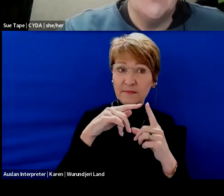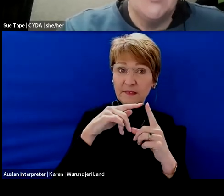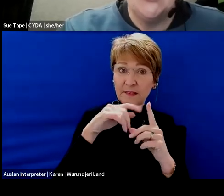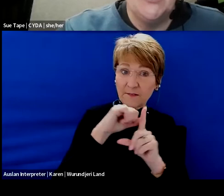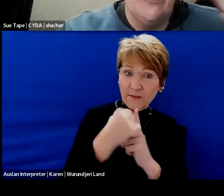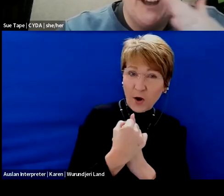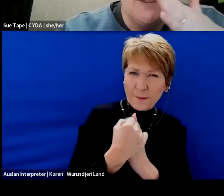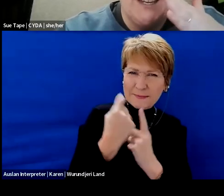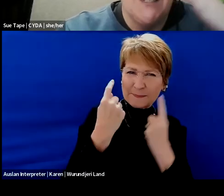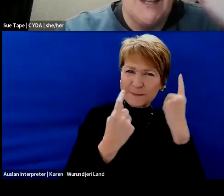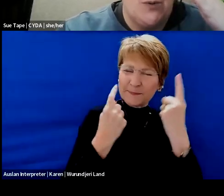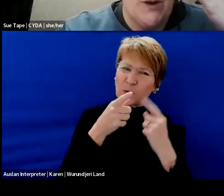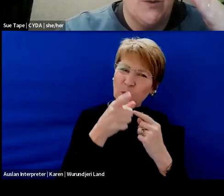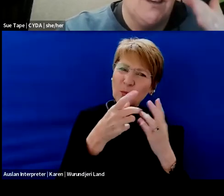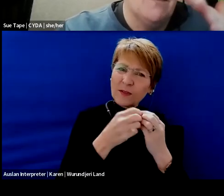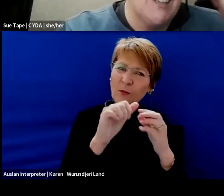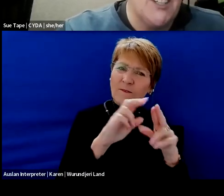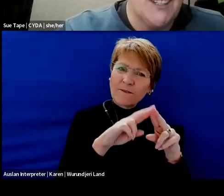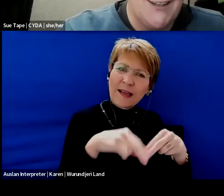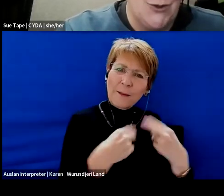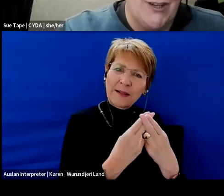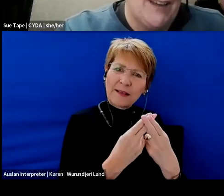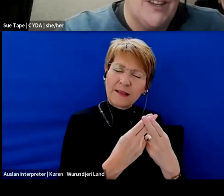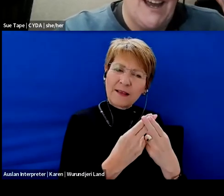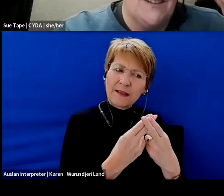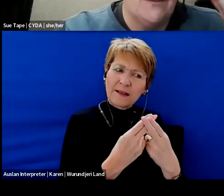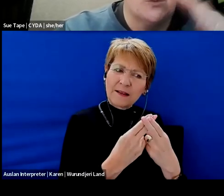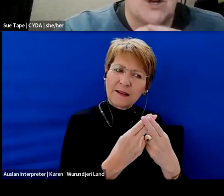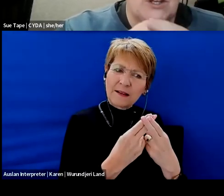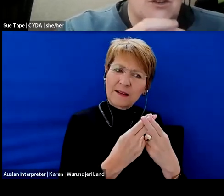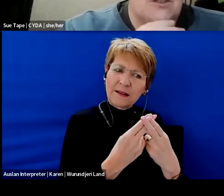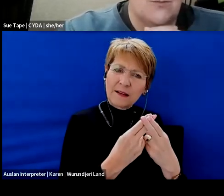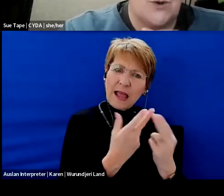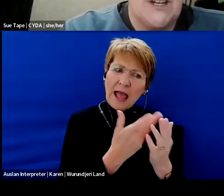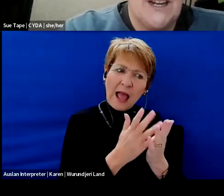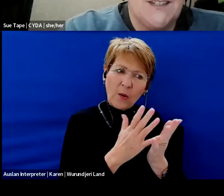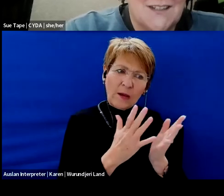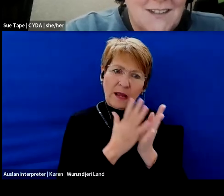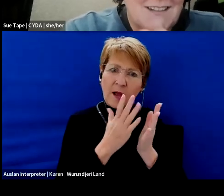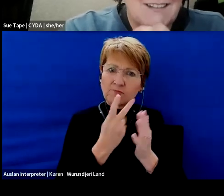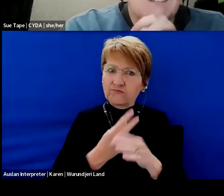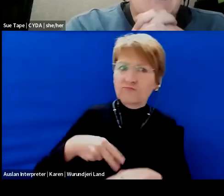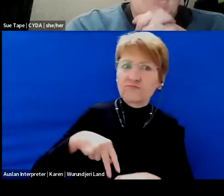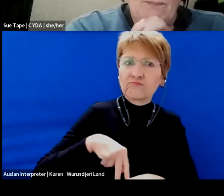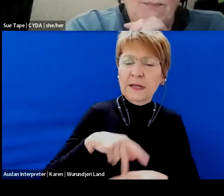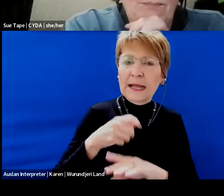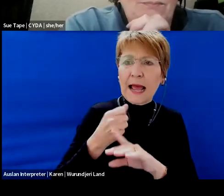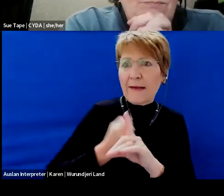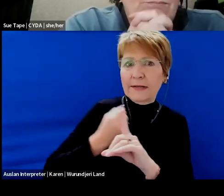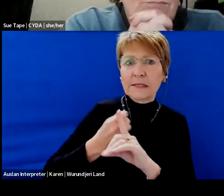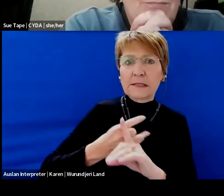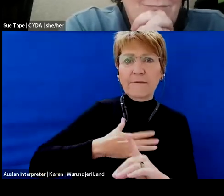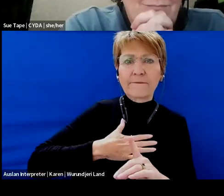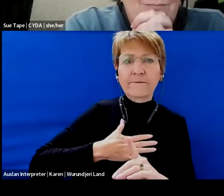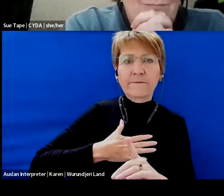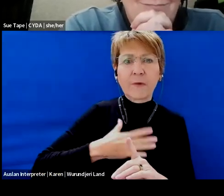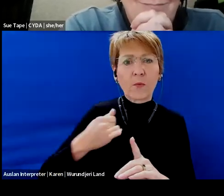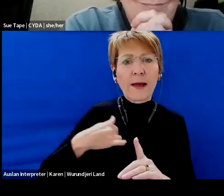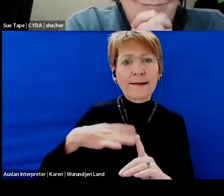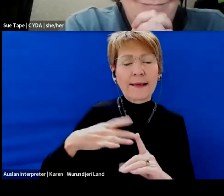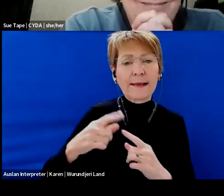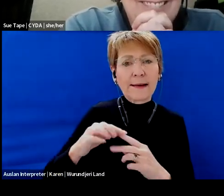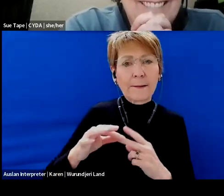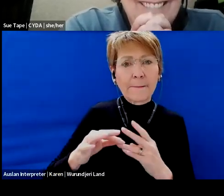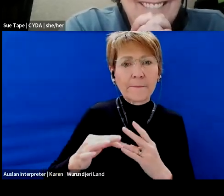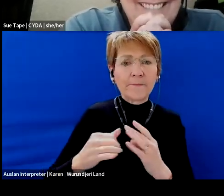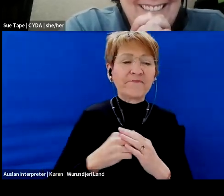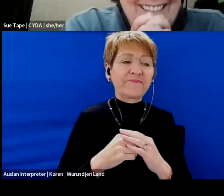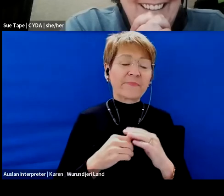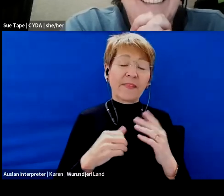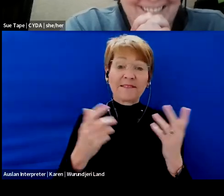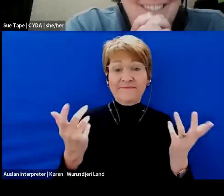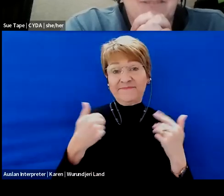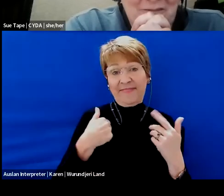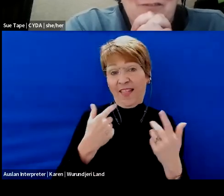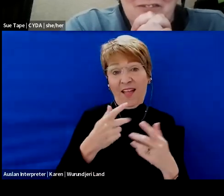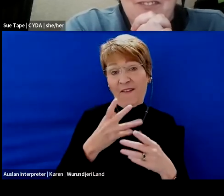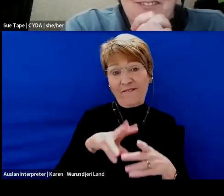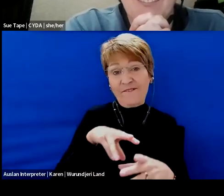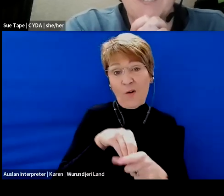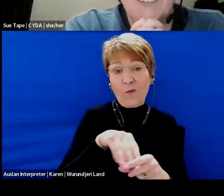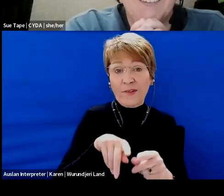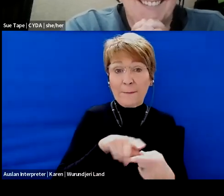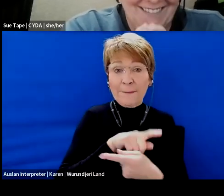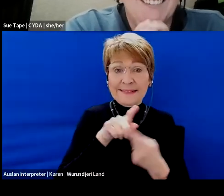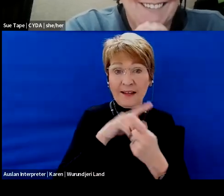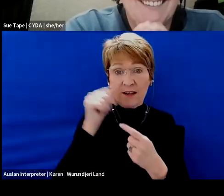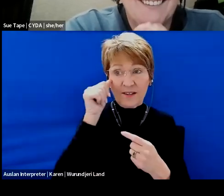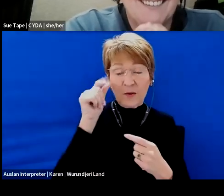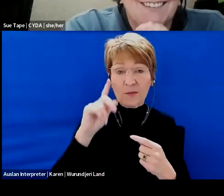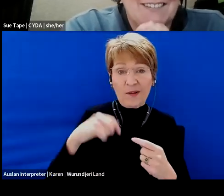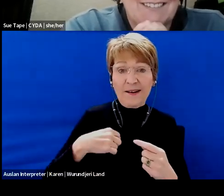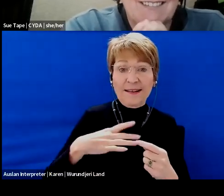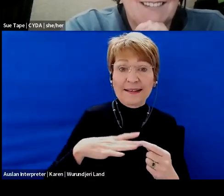how, how do you, did you and your family get to that point where, essentially, you can advocate for what you what you need. I'm on my side in meetings to know what I need.